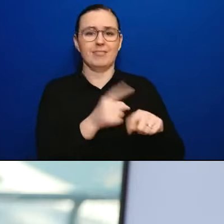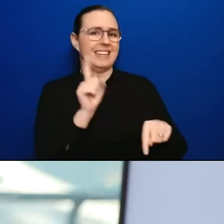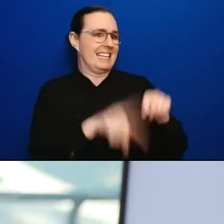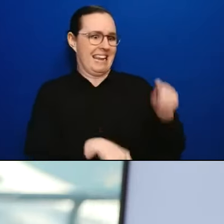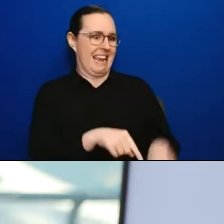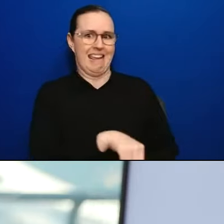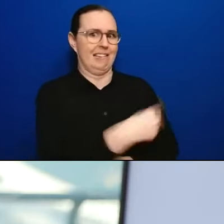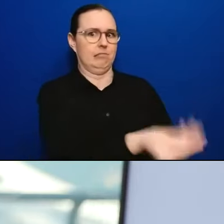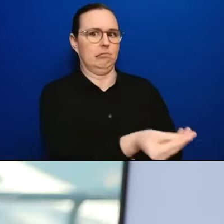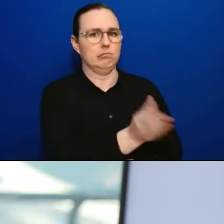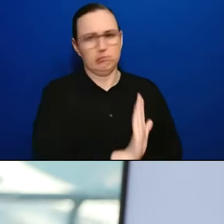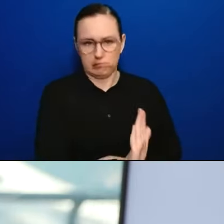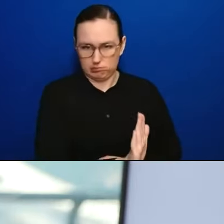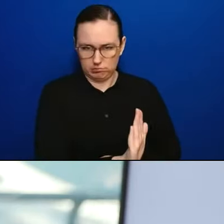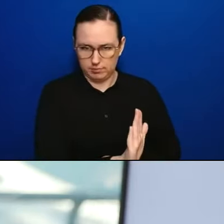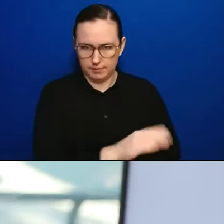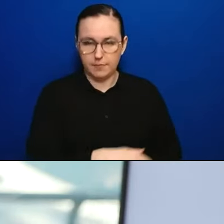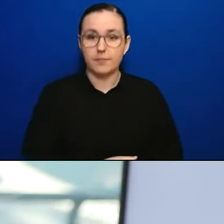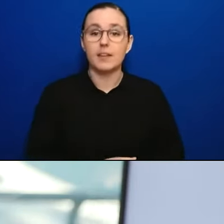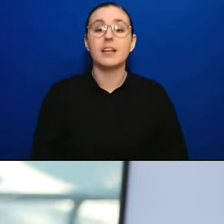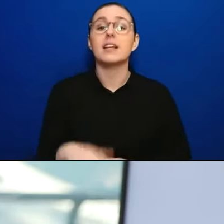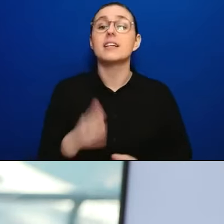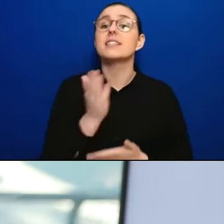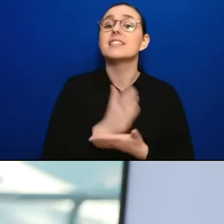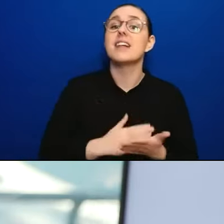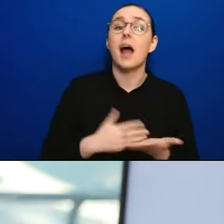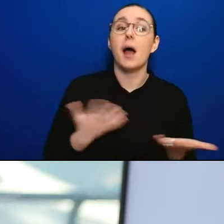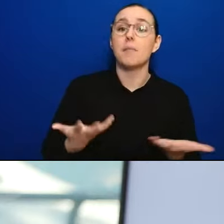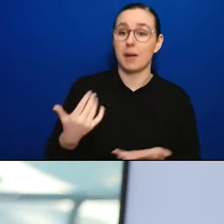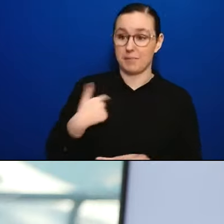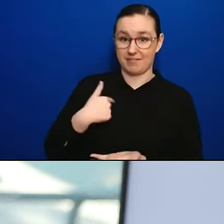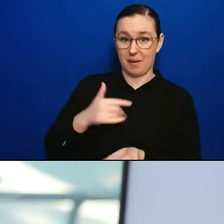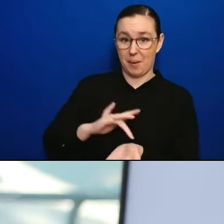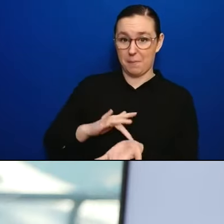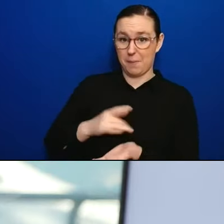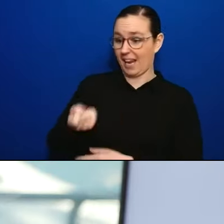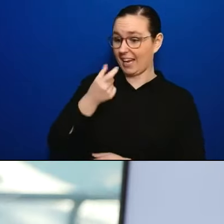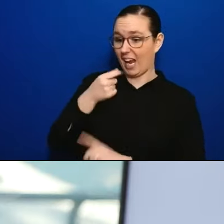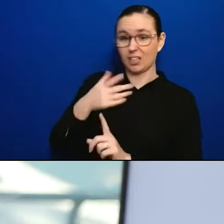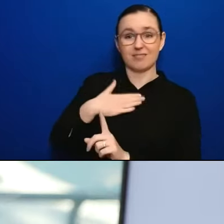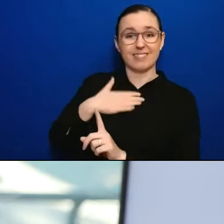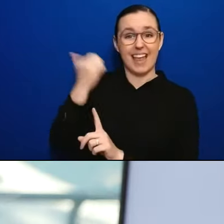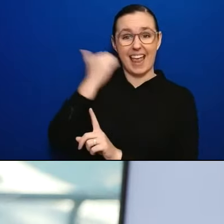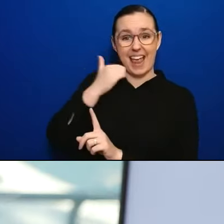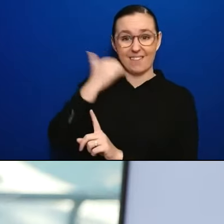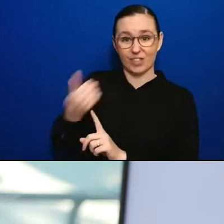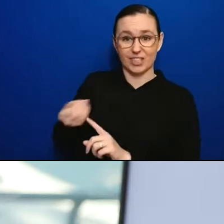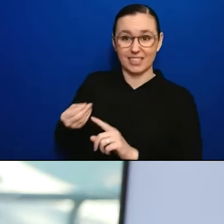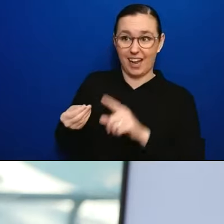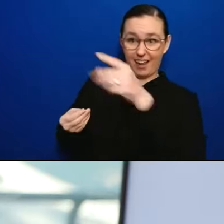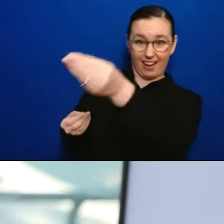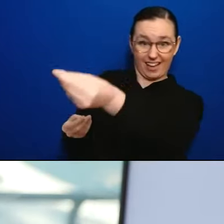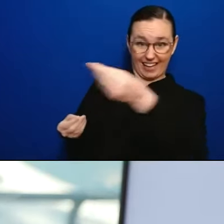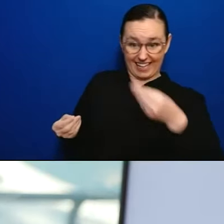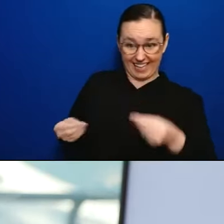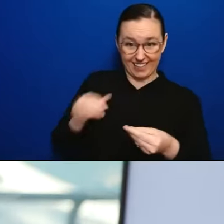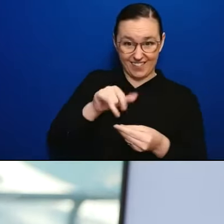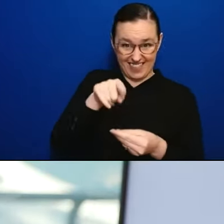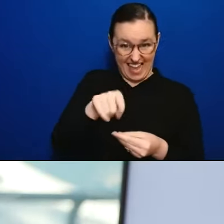contraindications so can't be used in some cases. And it also has some very important drug-drug